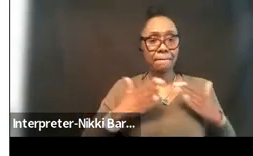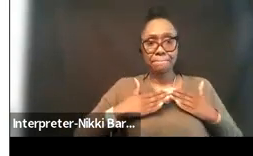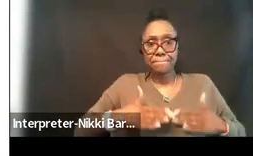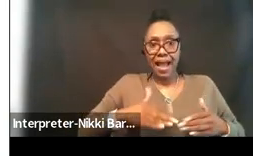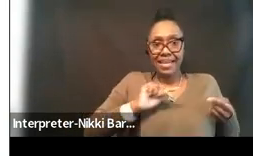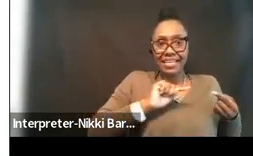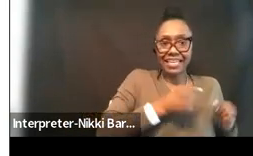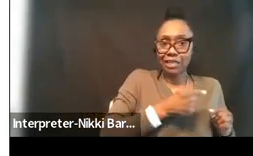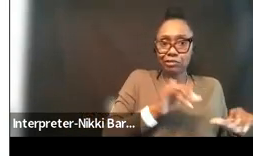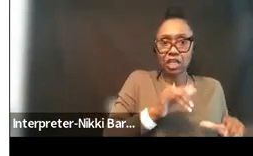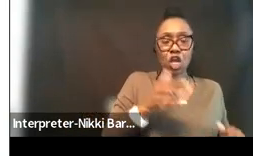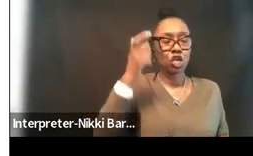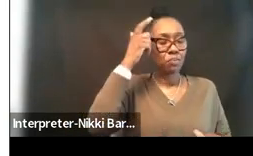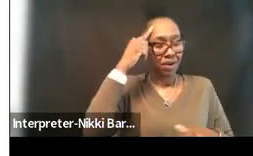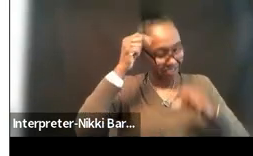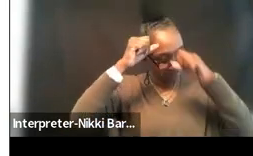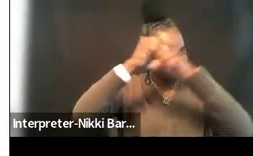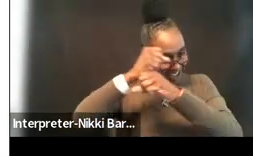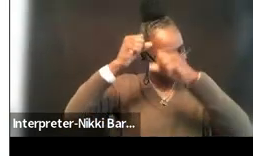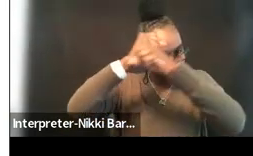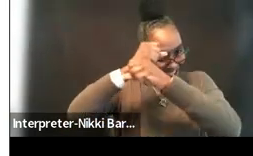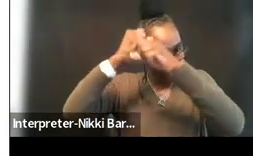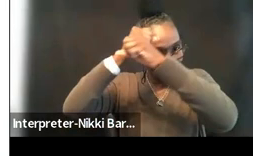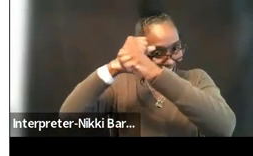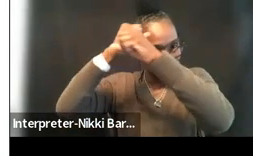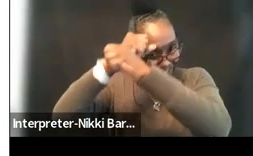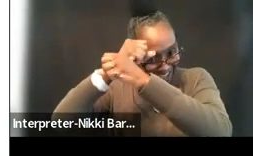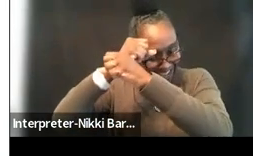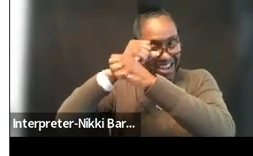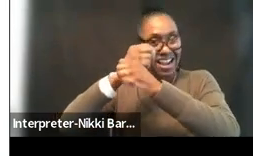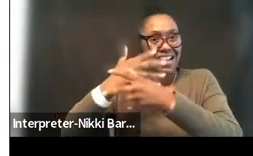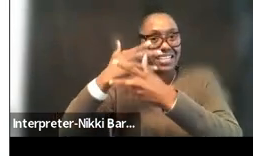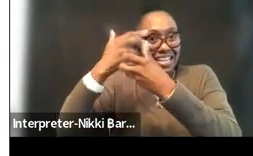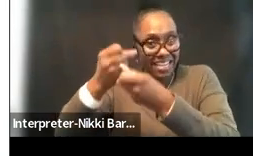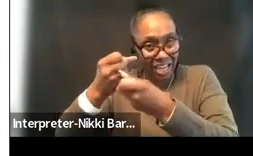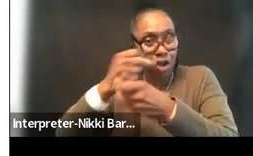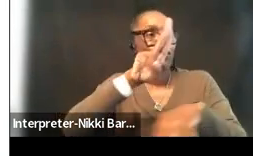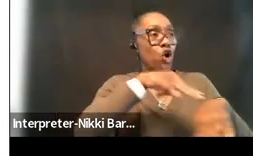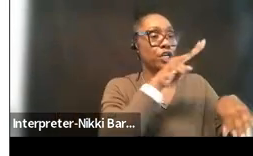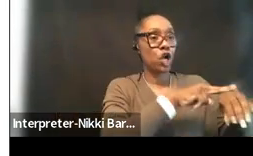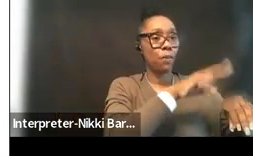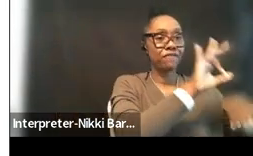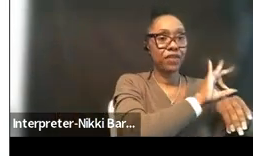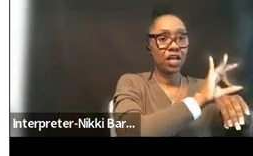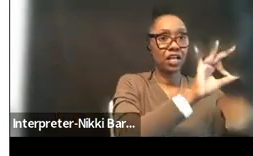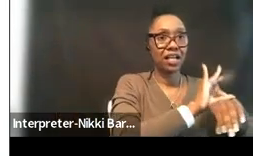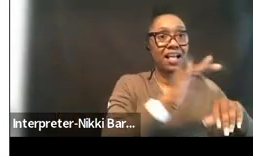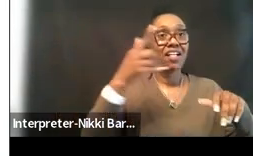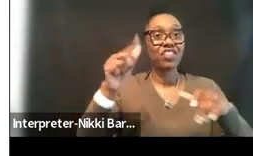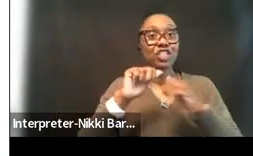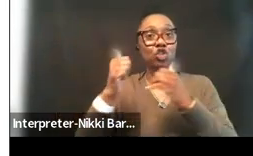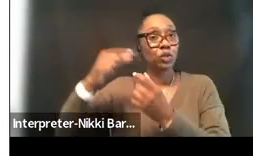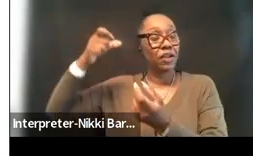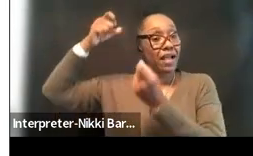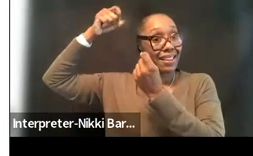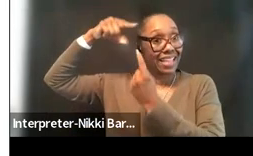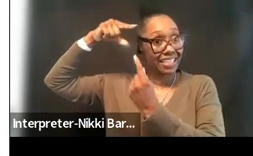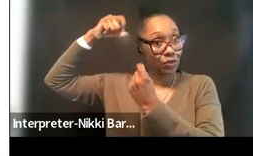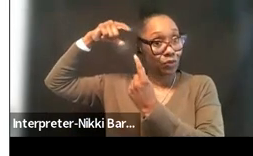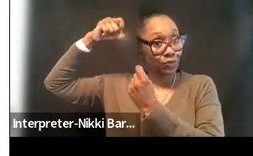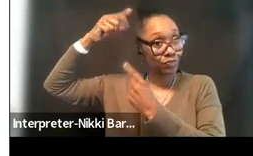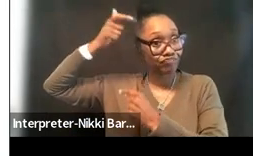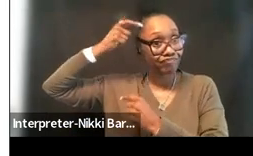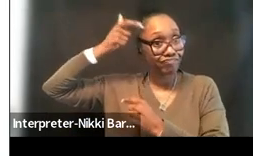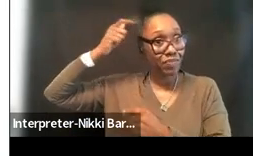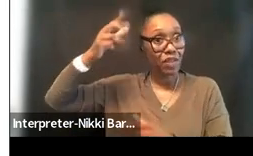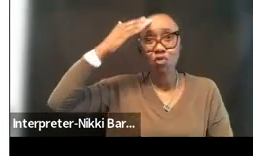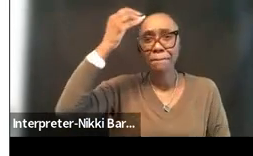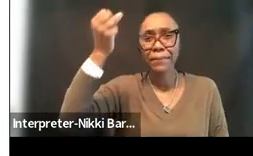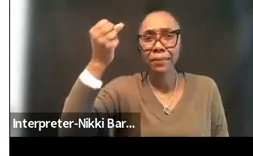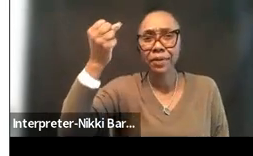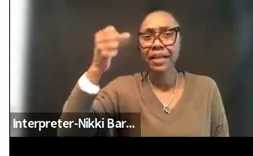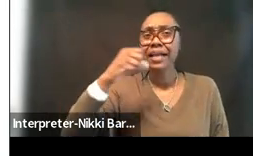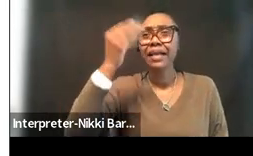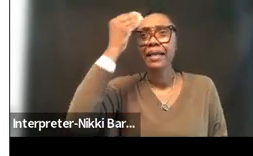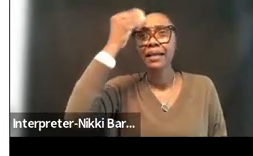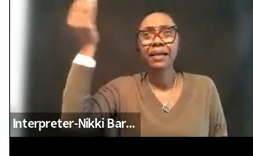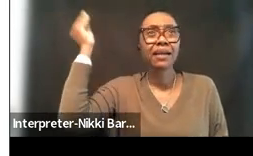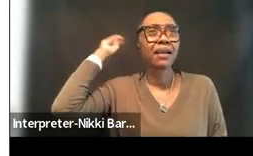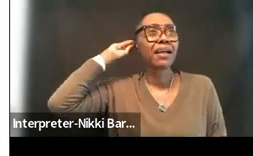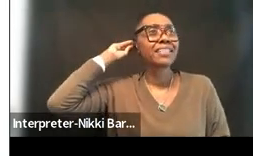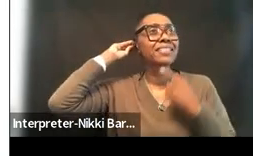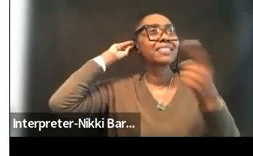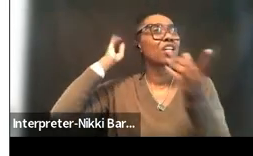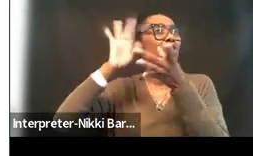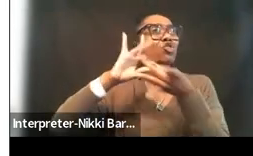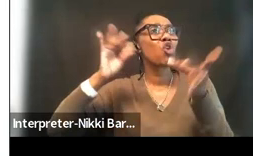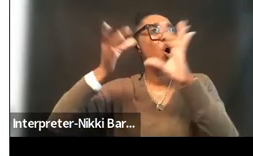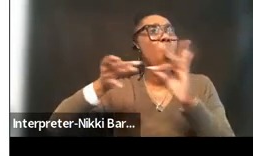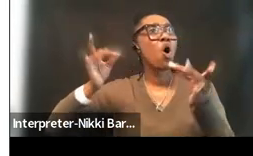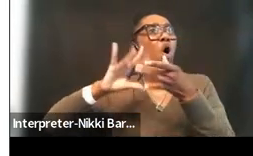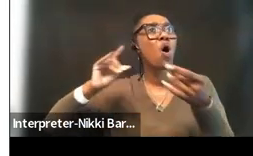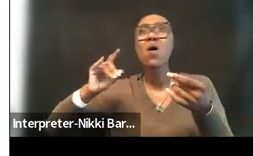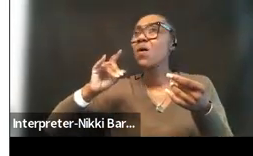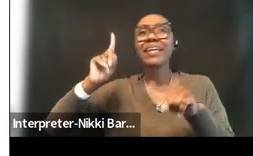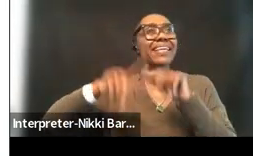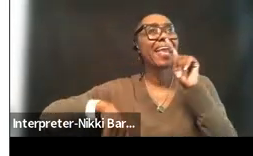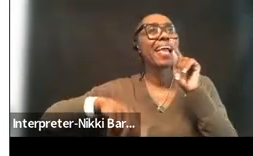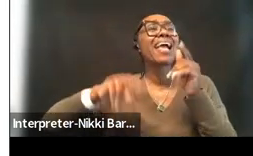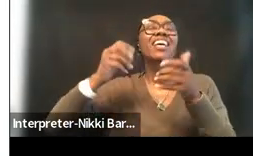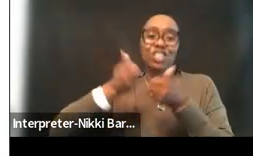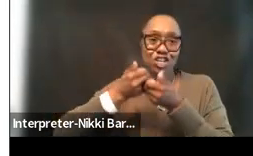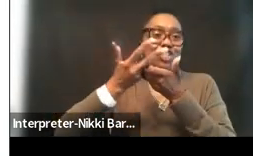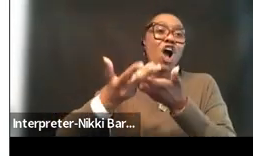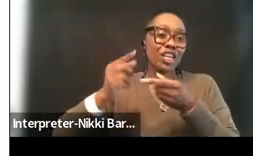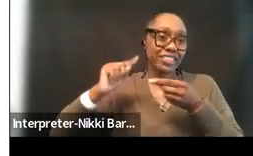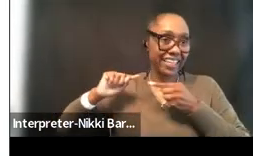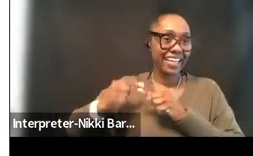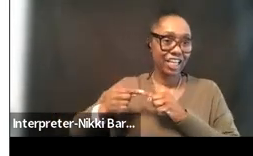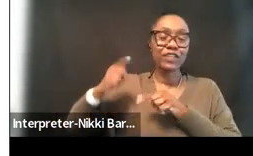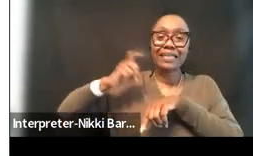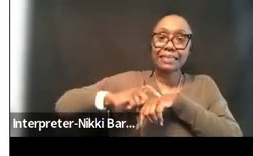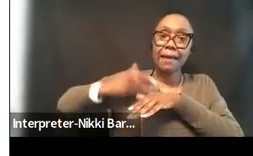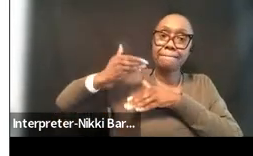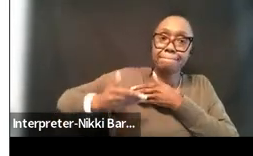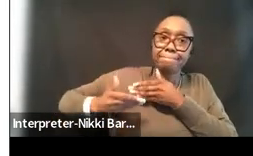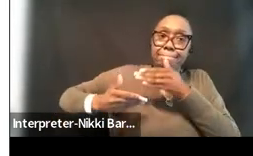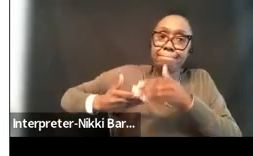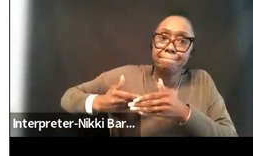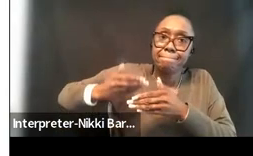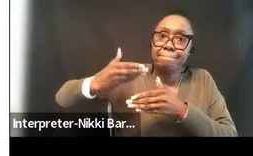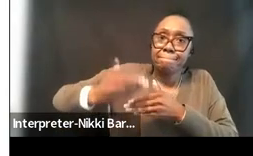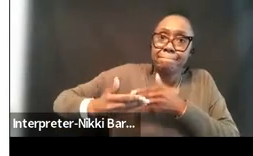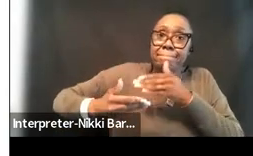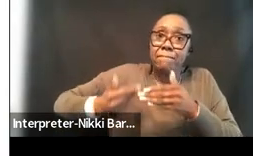The brain has to fight to heal itself and to return to normal functioning. The dissociation electrical activity and then as well as this memory not being able to be stored in our narrative memory is causing injury and it takes time and effort to heal itself for the brain to get back to standard settings.